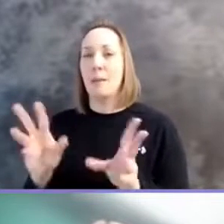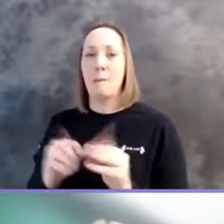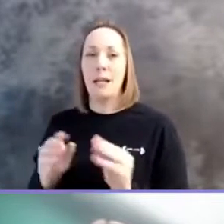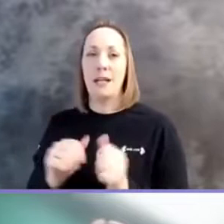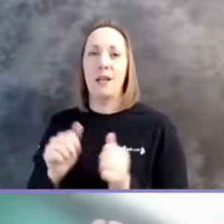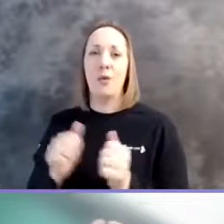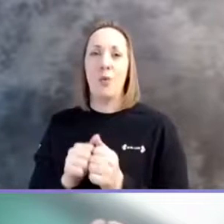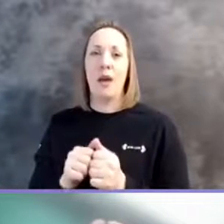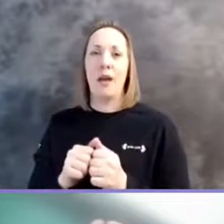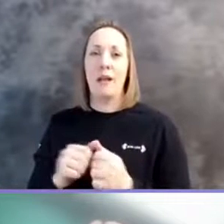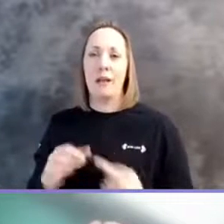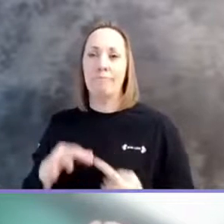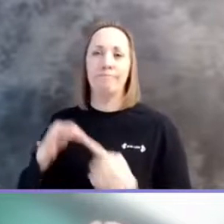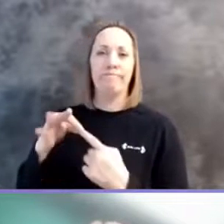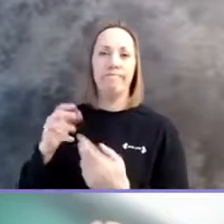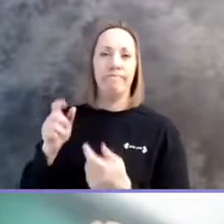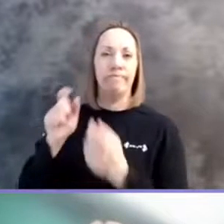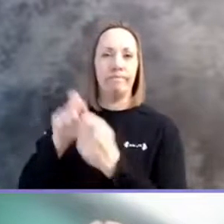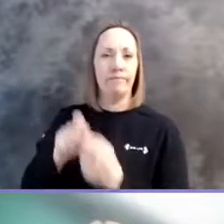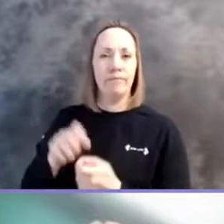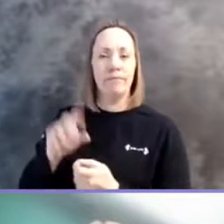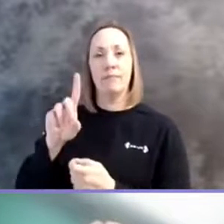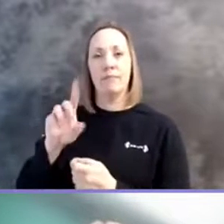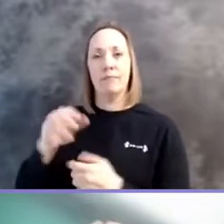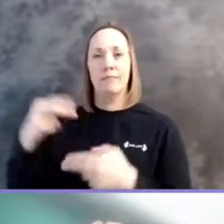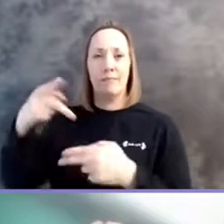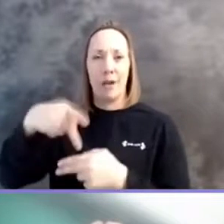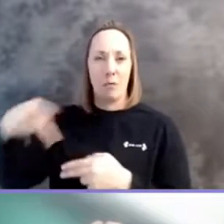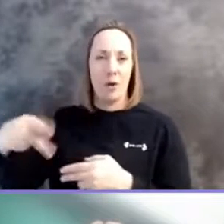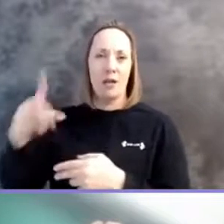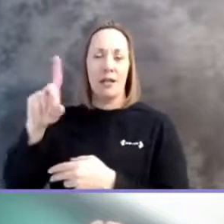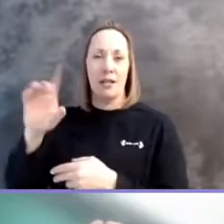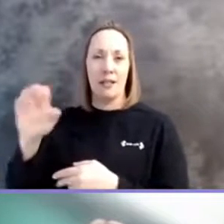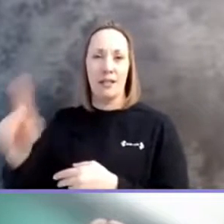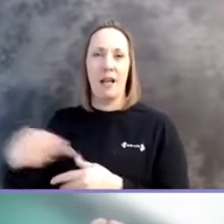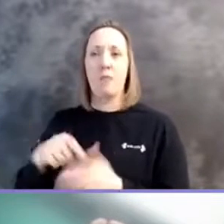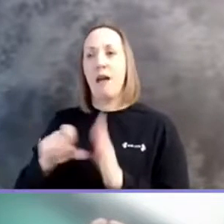teams that surrounded mine, dropping into sprint ceremonies or practice